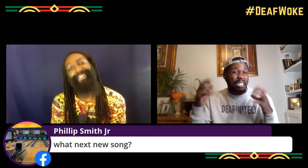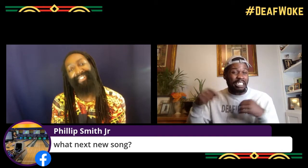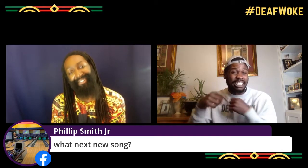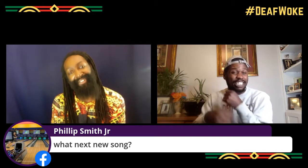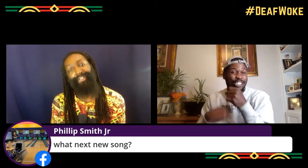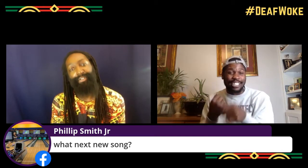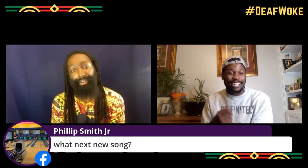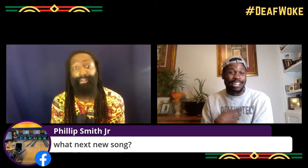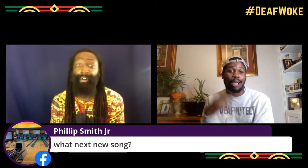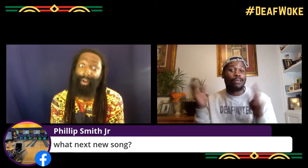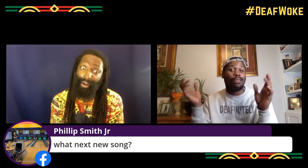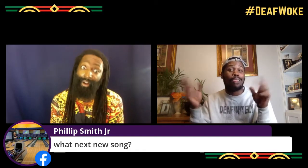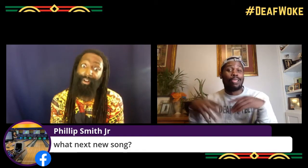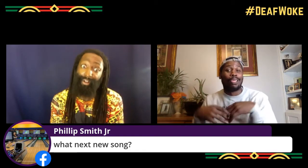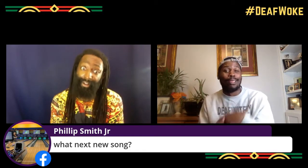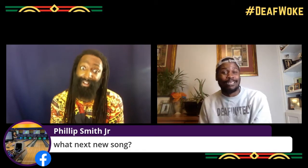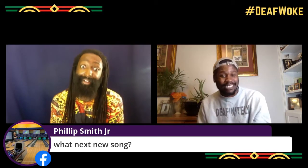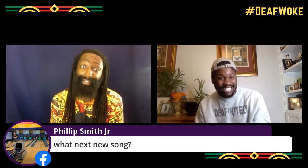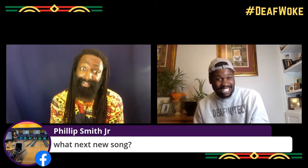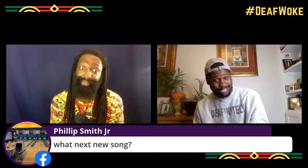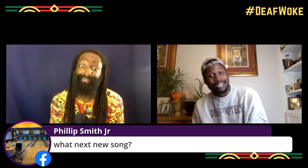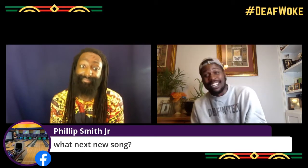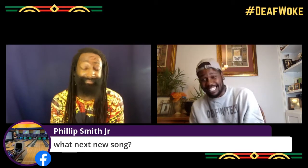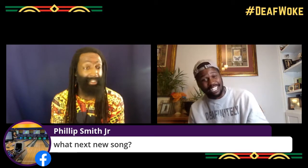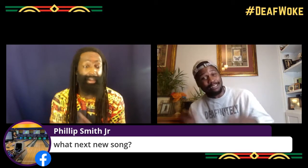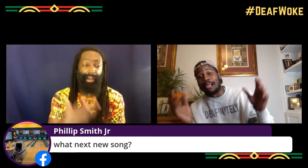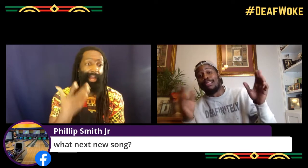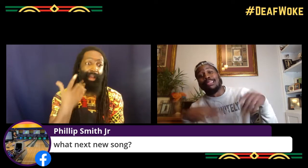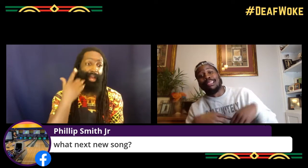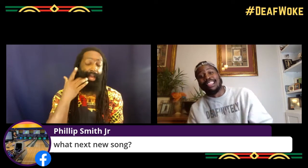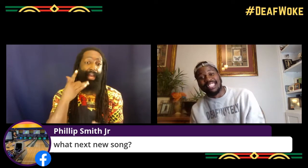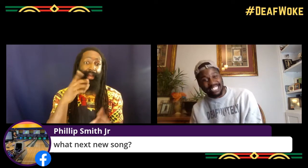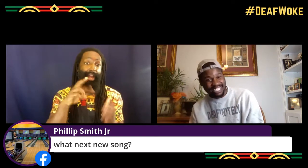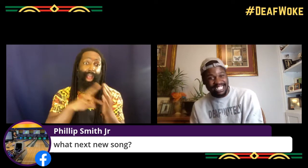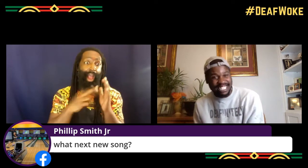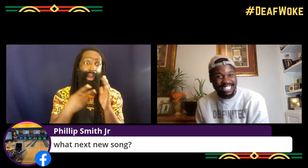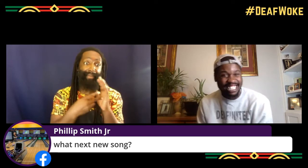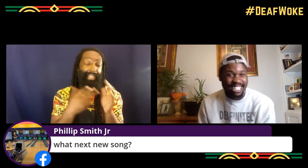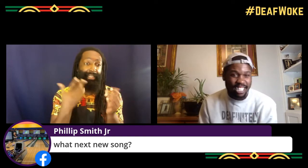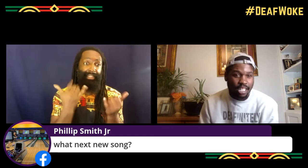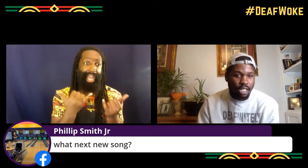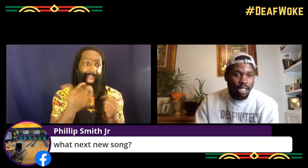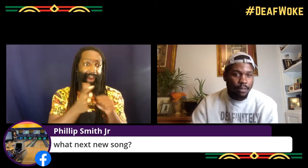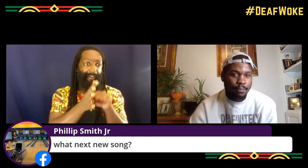You know I've really hadn't even the chance to practice a lot of music with them.